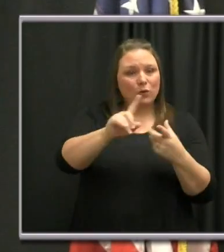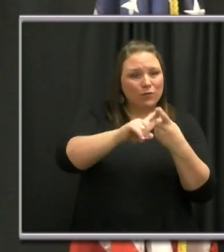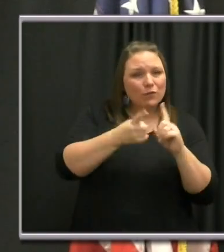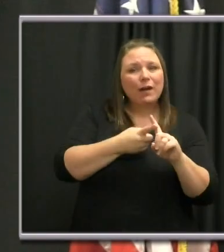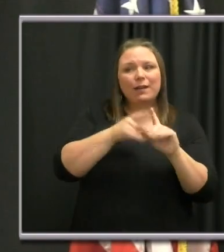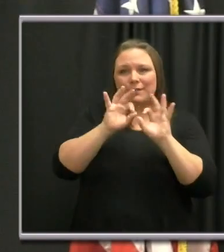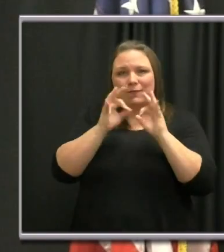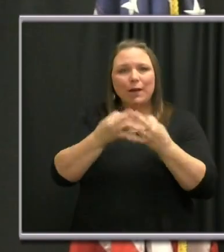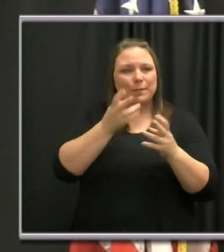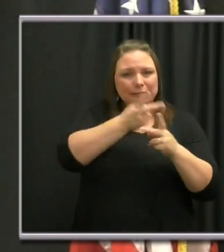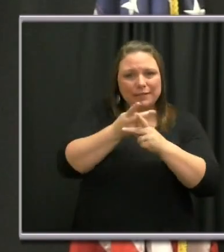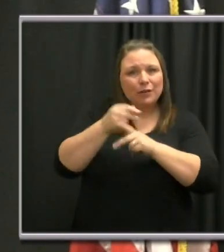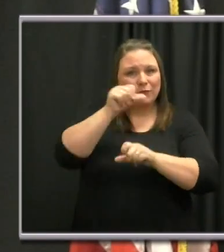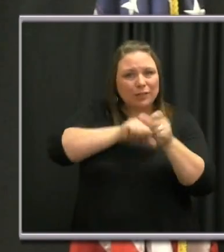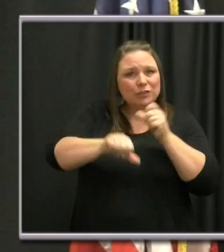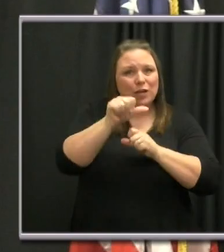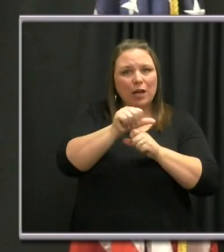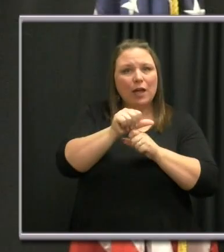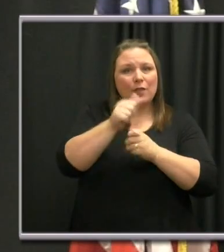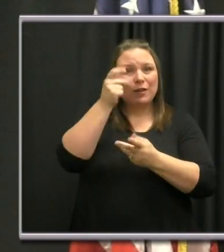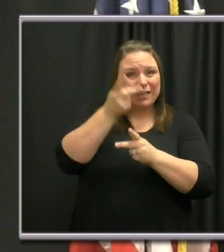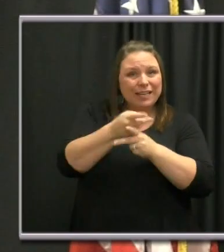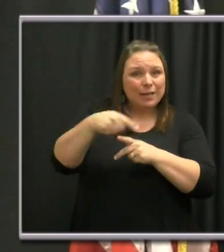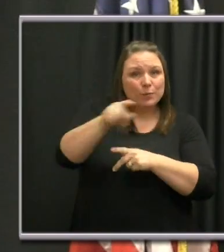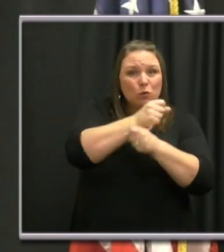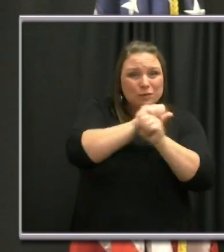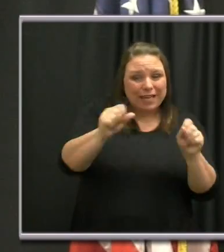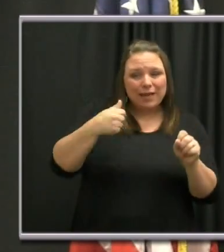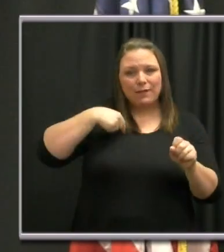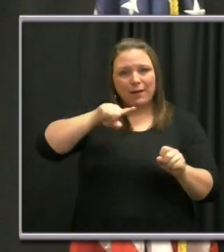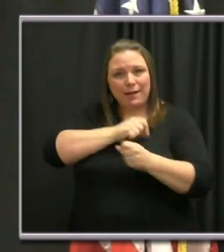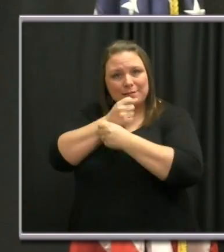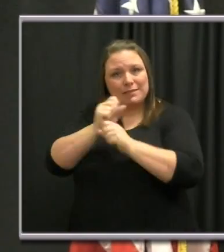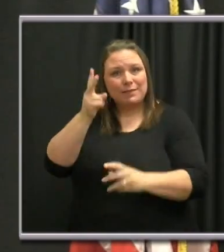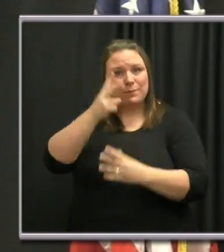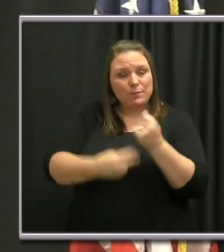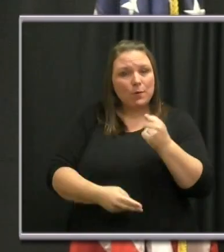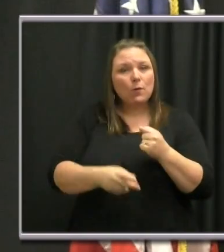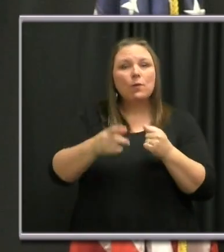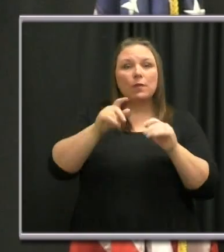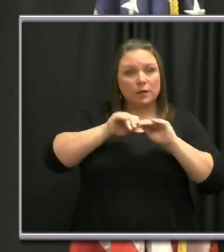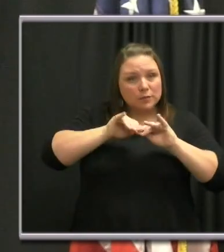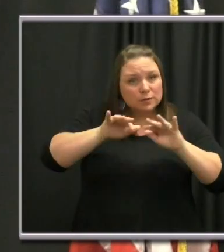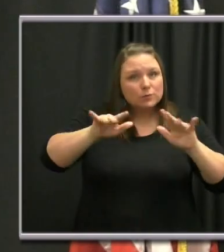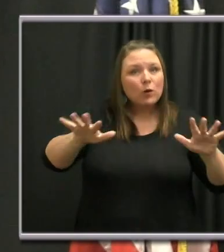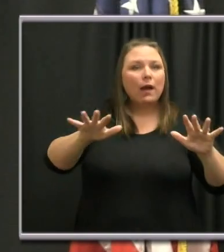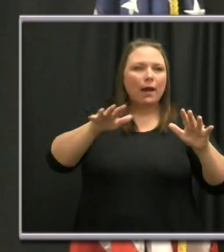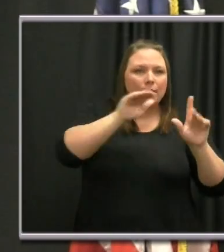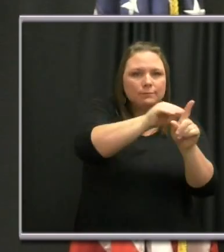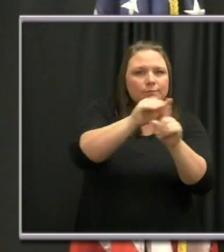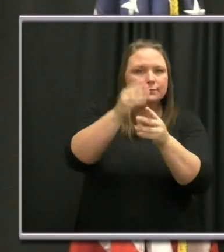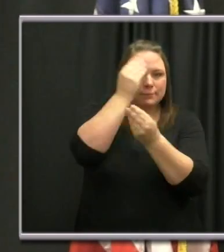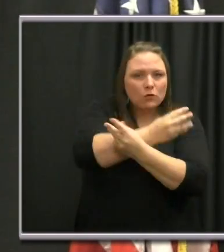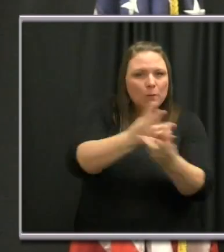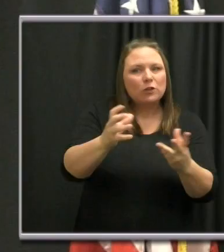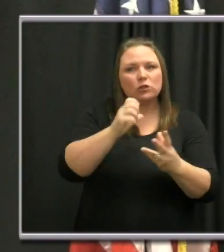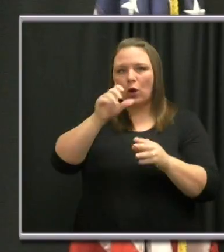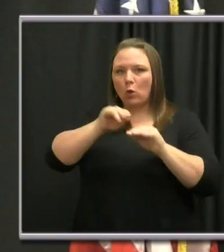YOU OF YOUR FAMILY AND YOUR FRIENDS AND YOUR NEIGHBORS. STAY AT HOME AND KEEP. HOUSTON THIS WILL HELP KEEP YOU SAFE